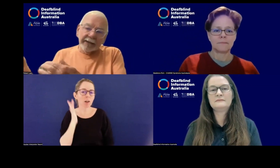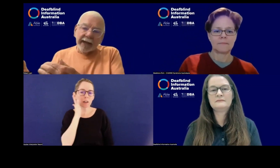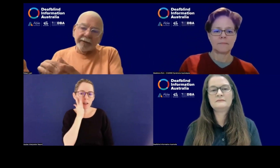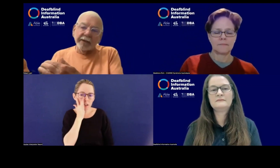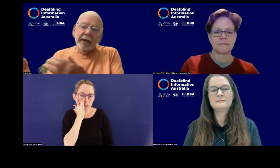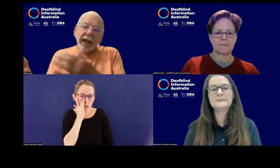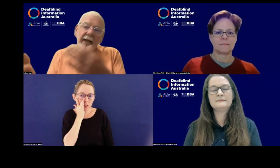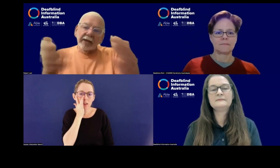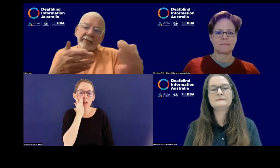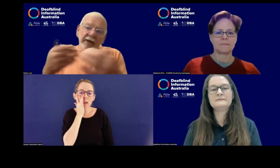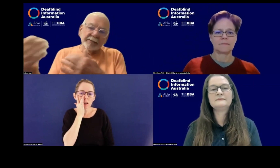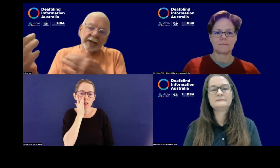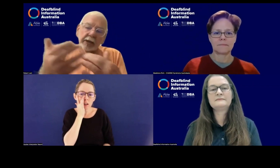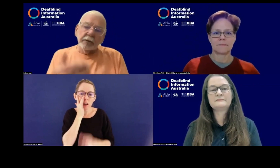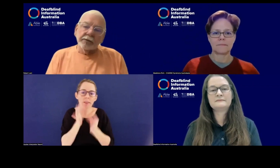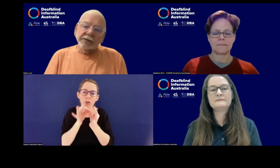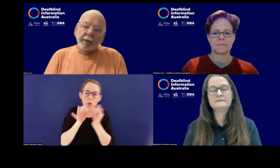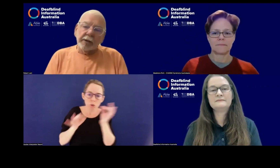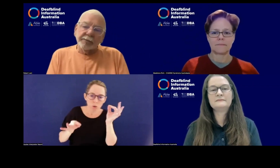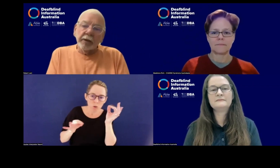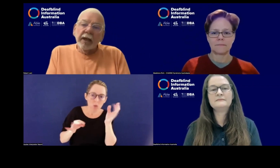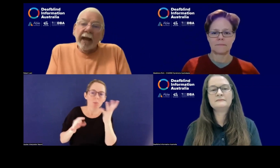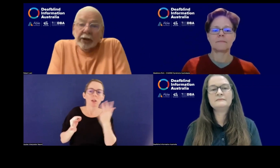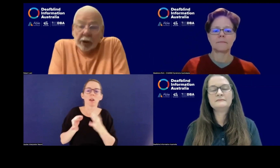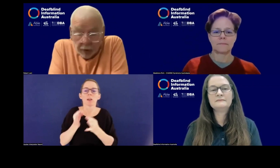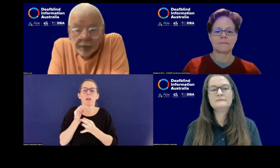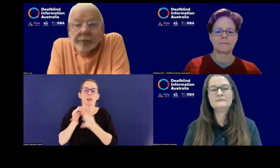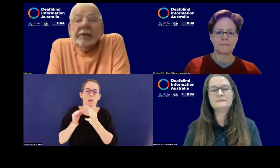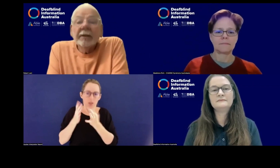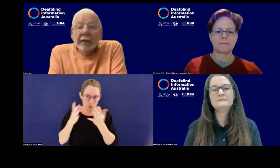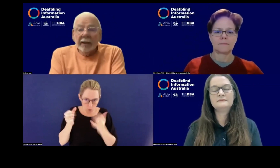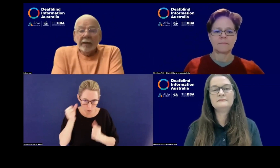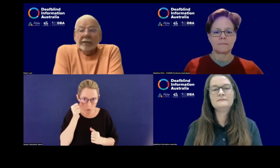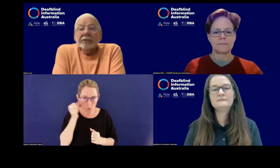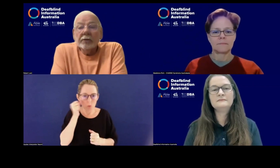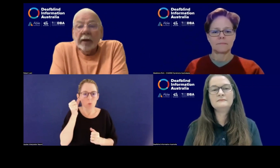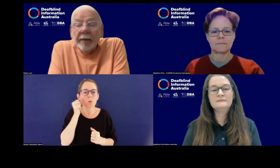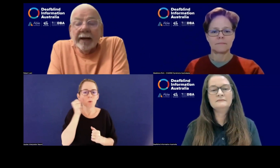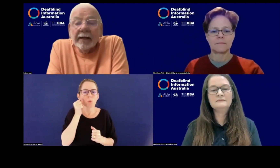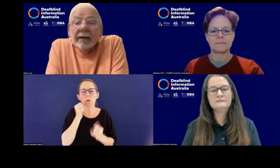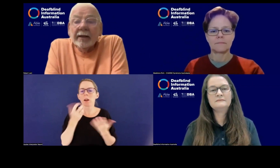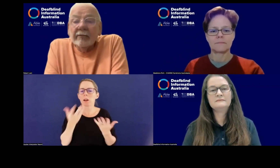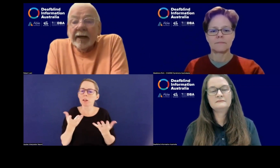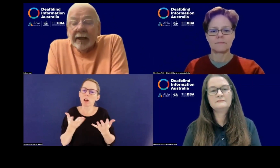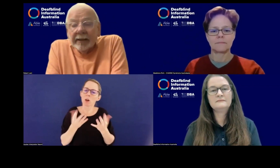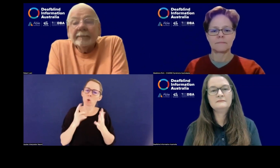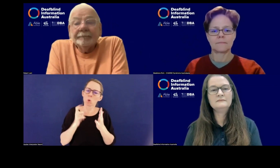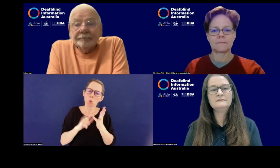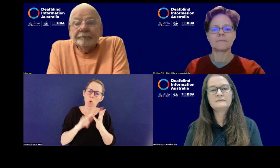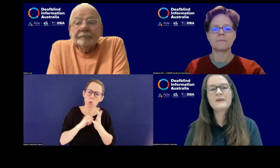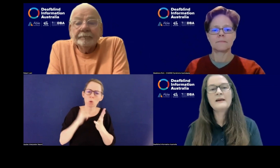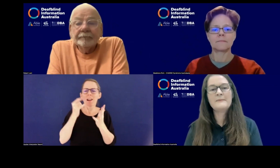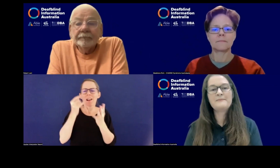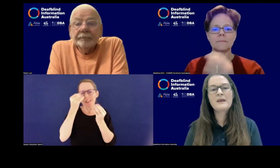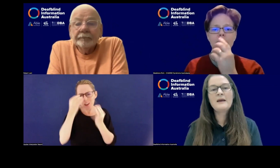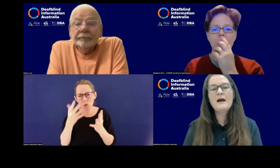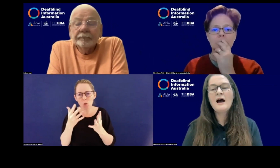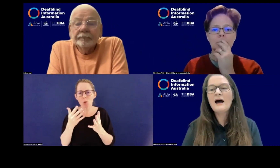happen and giving as many clues as possible and cues to make it a reality.